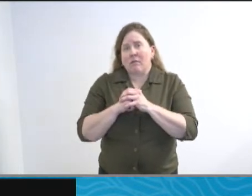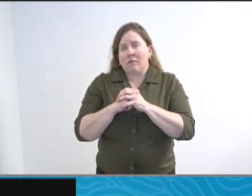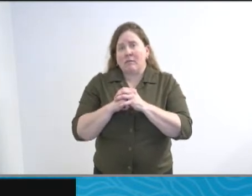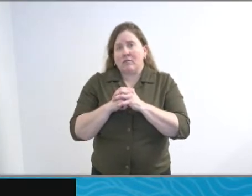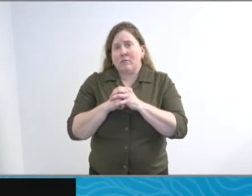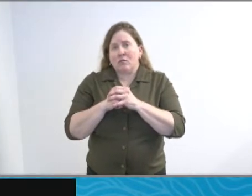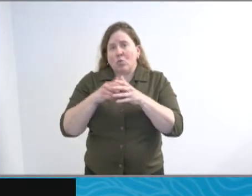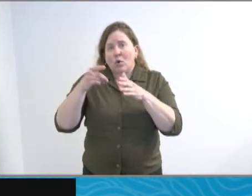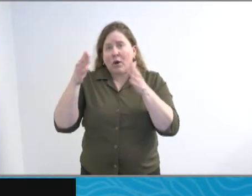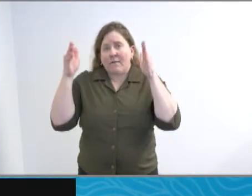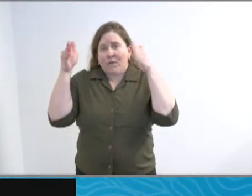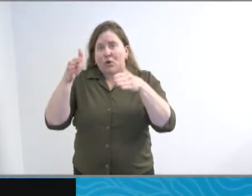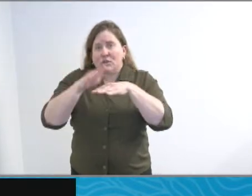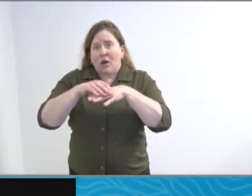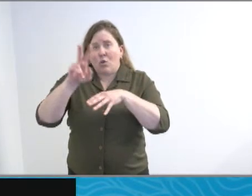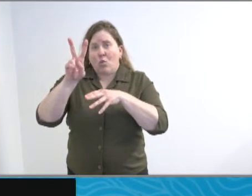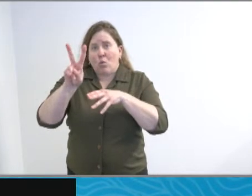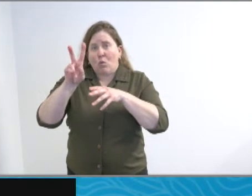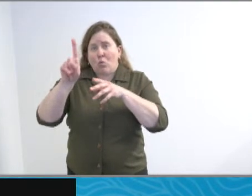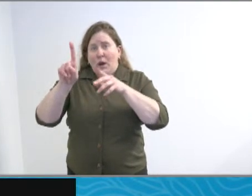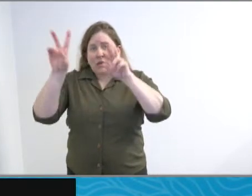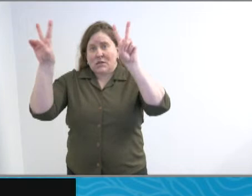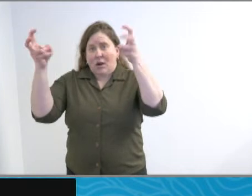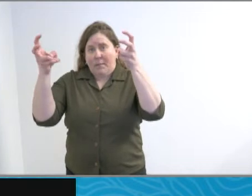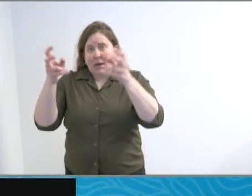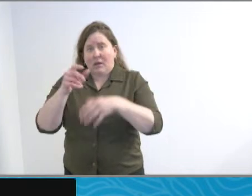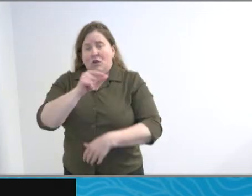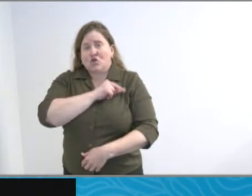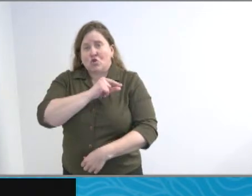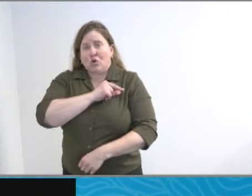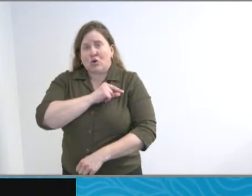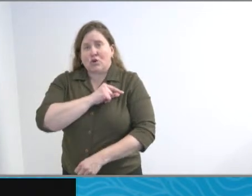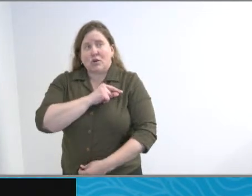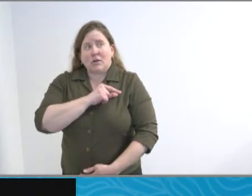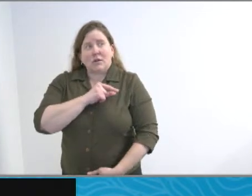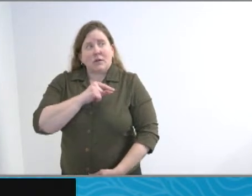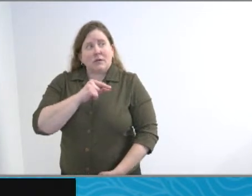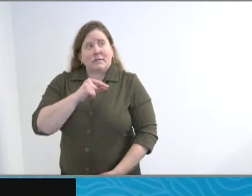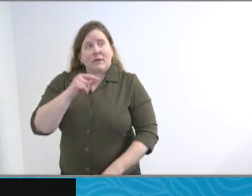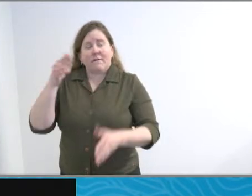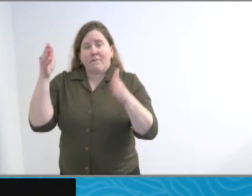in one topic, and George is gonna look at another topic. So we can show you the alignment